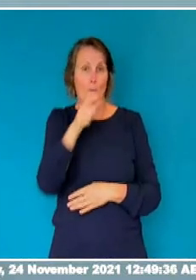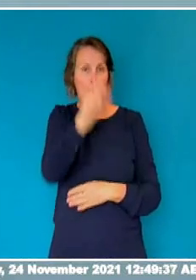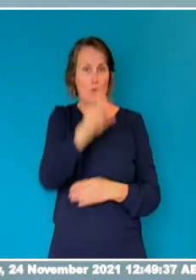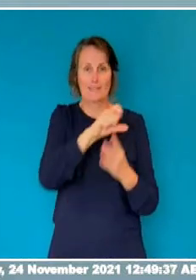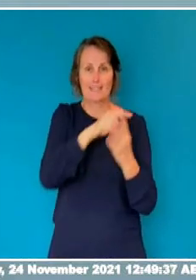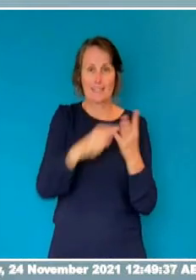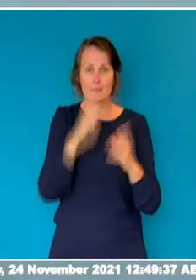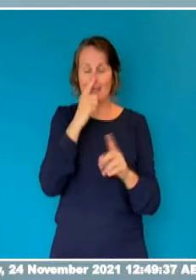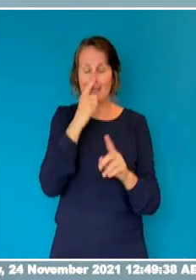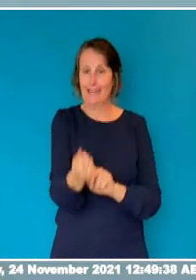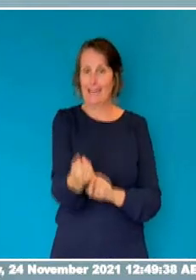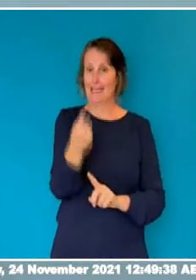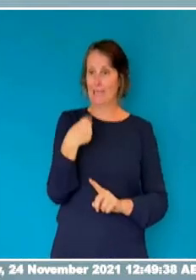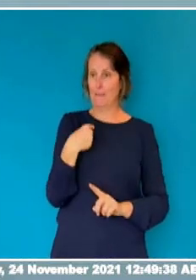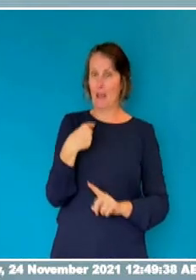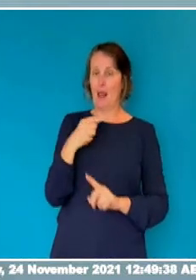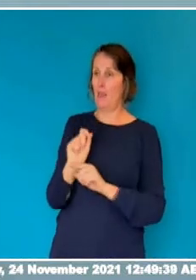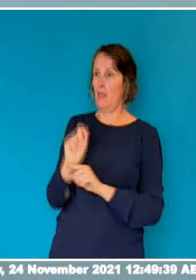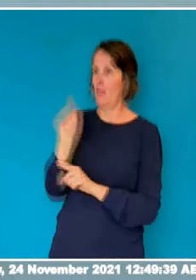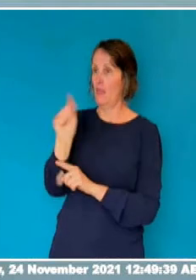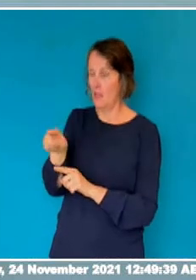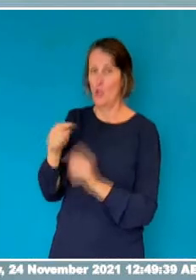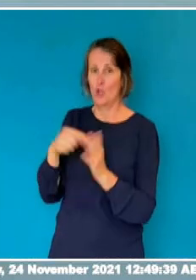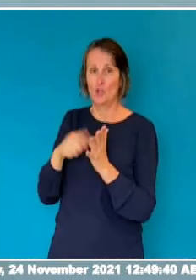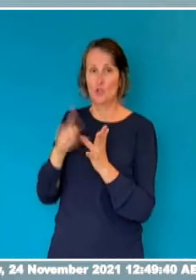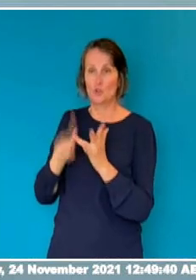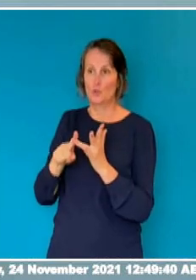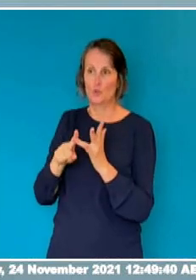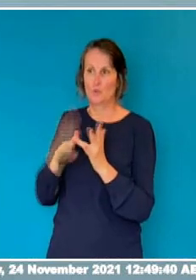email so that the use of the passport can be tracked.